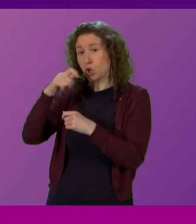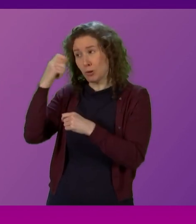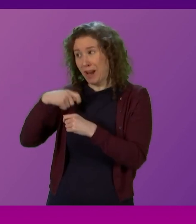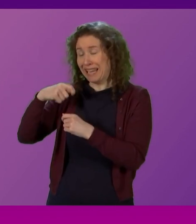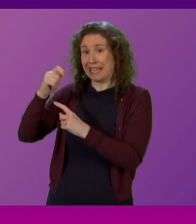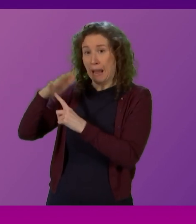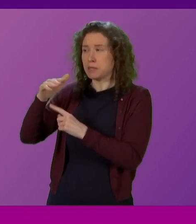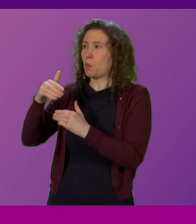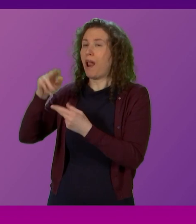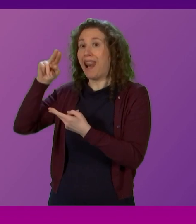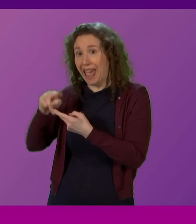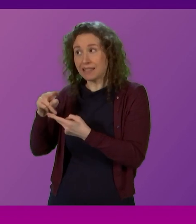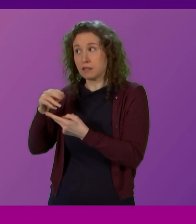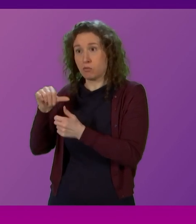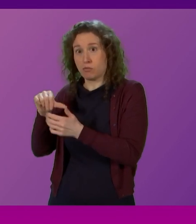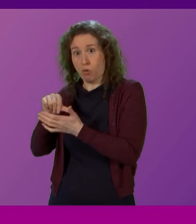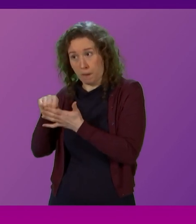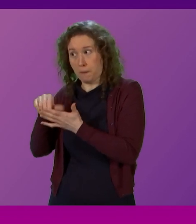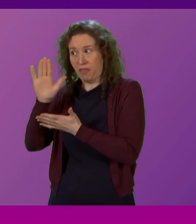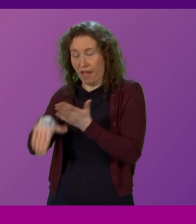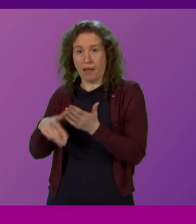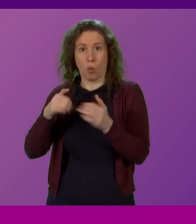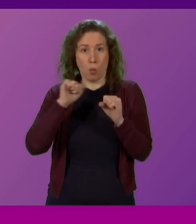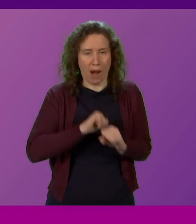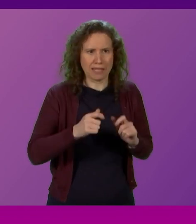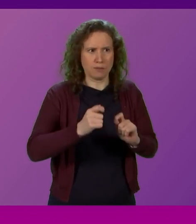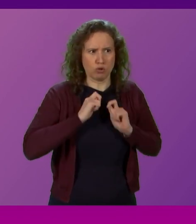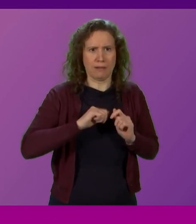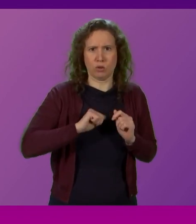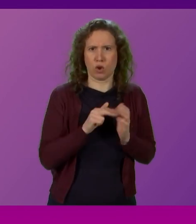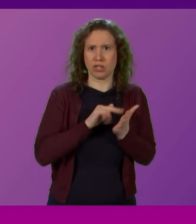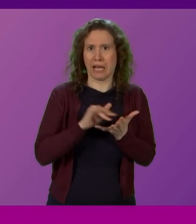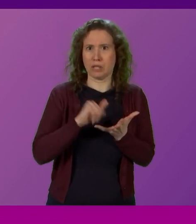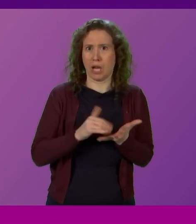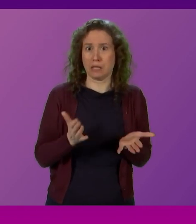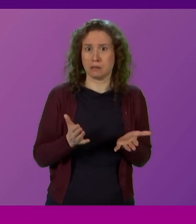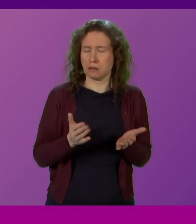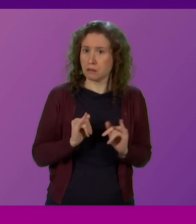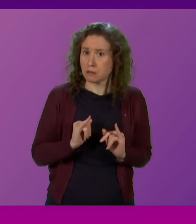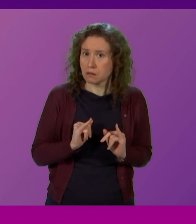less daunting to Maria than the wait for treatment in Scotland’s NHS. That is appalling.